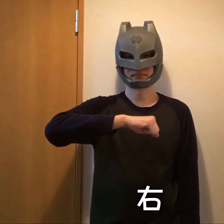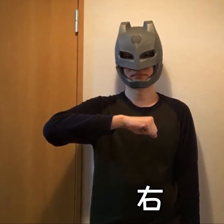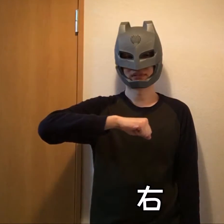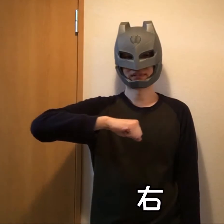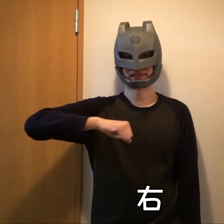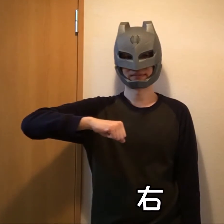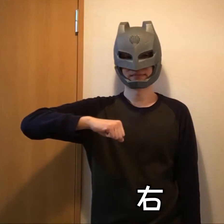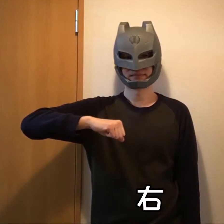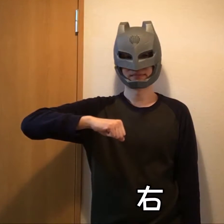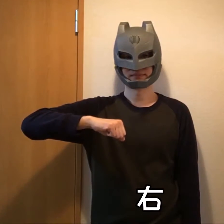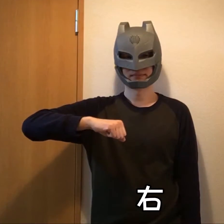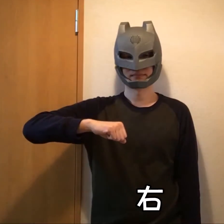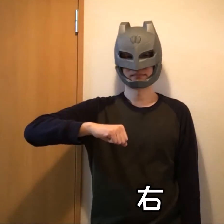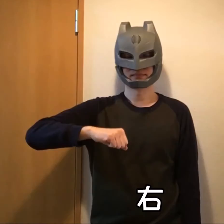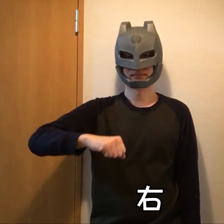Right